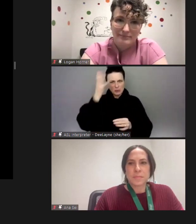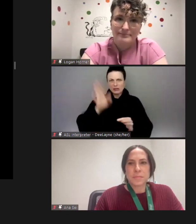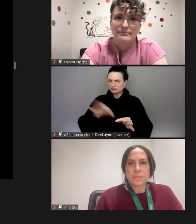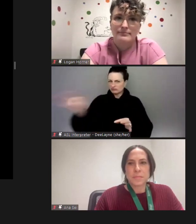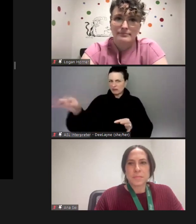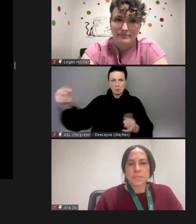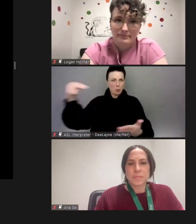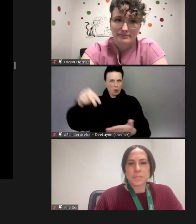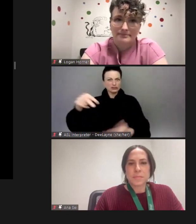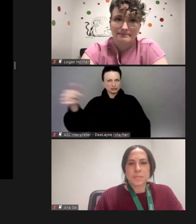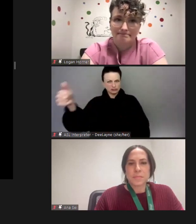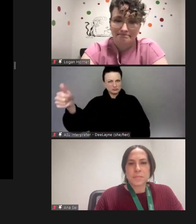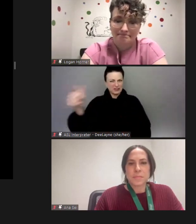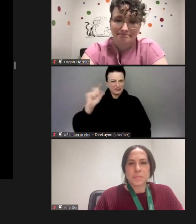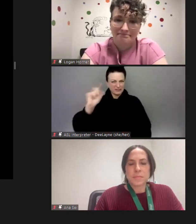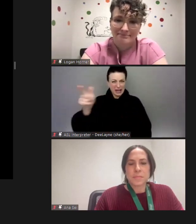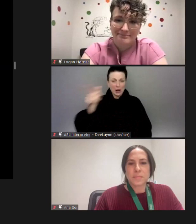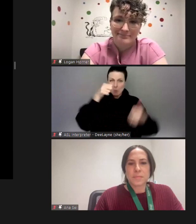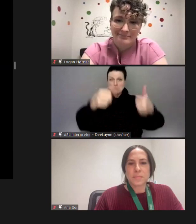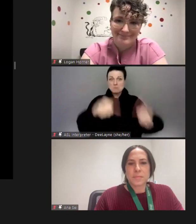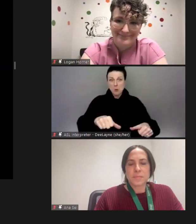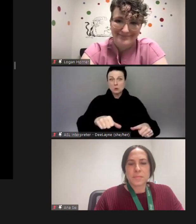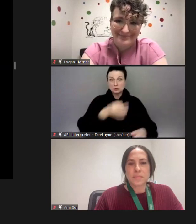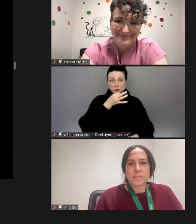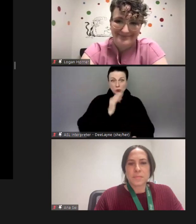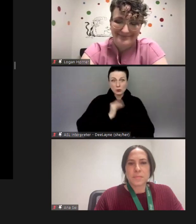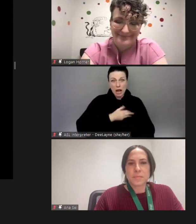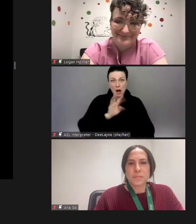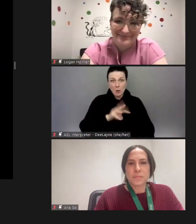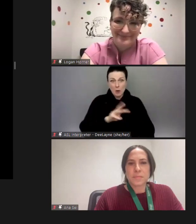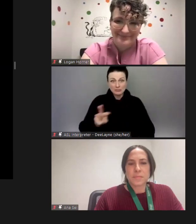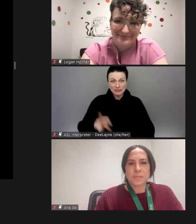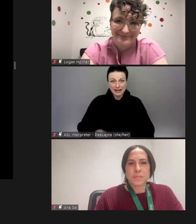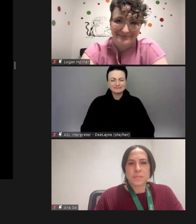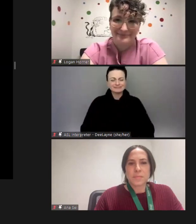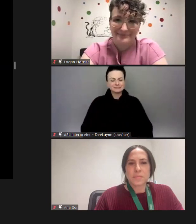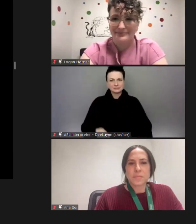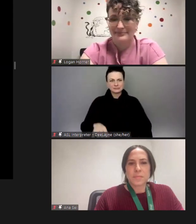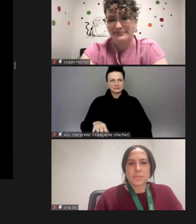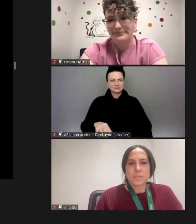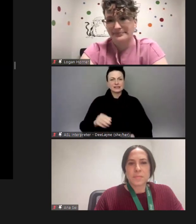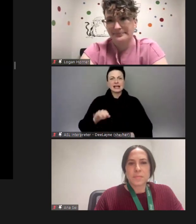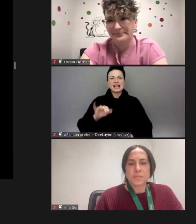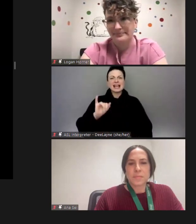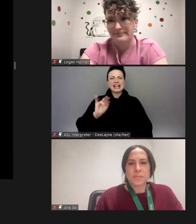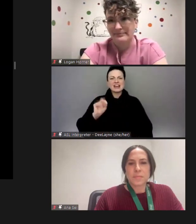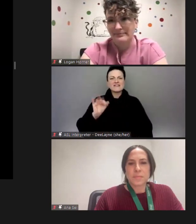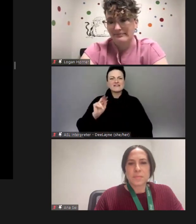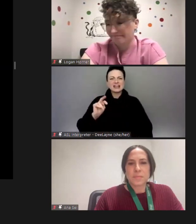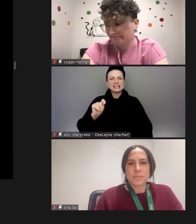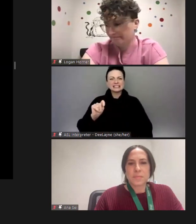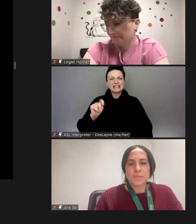and it will be posted on our website